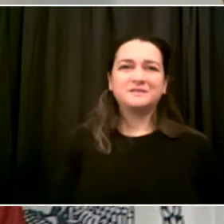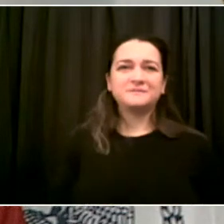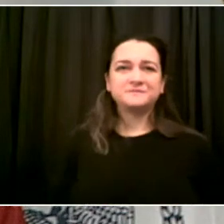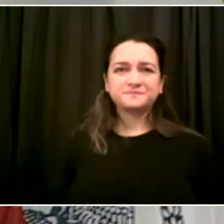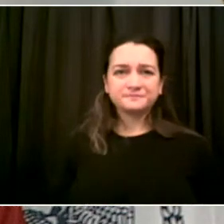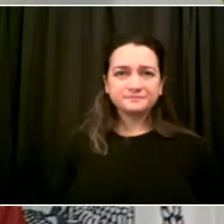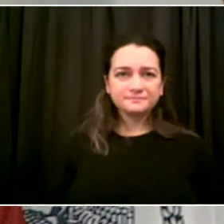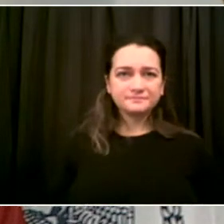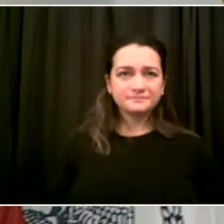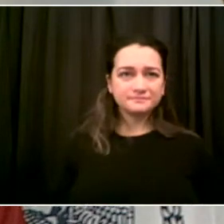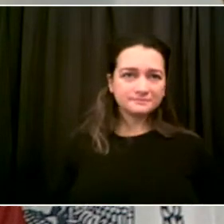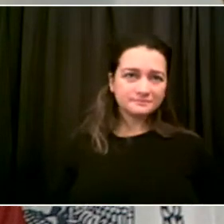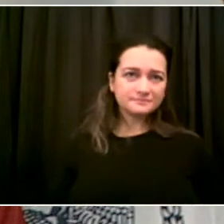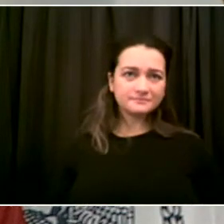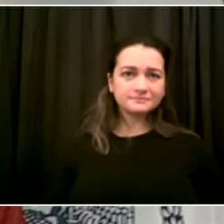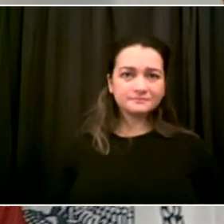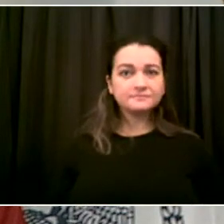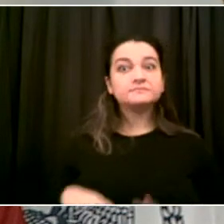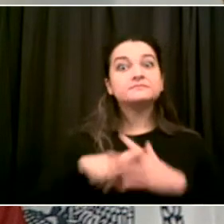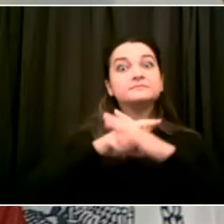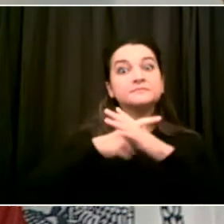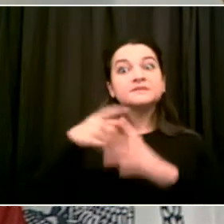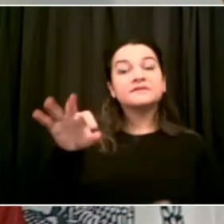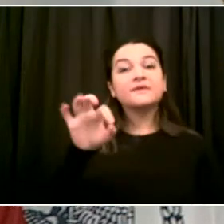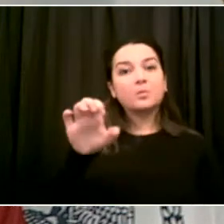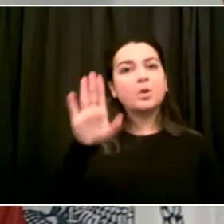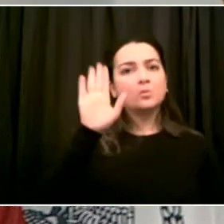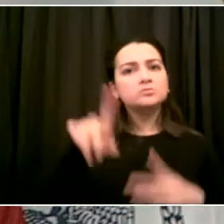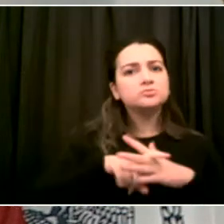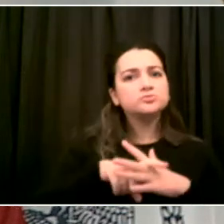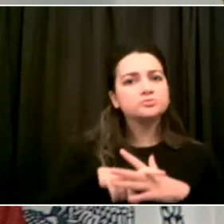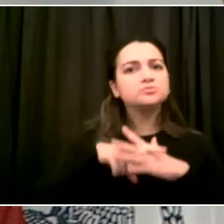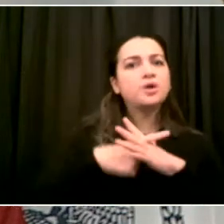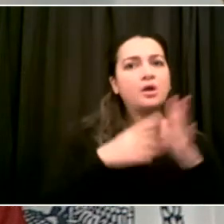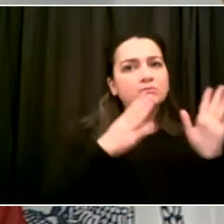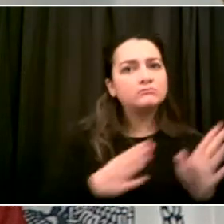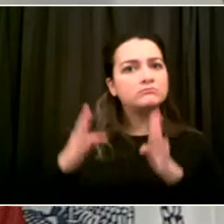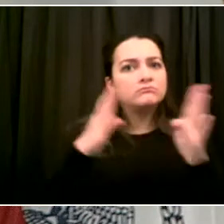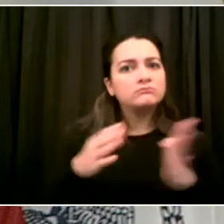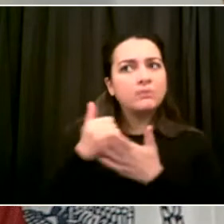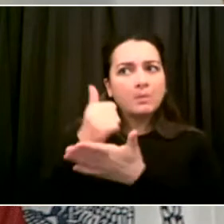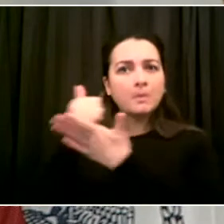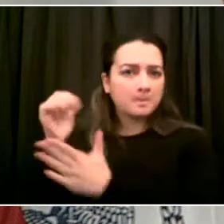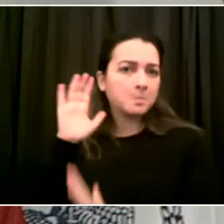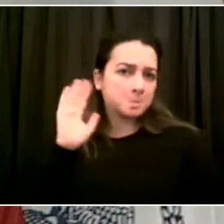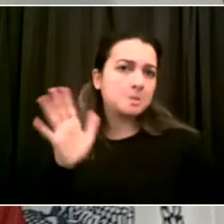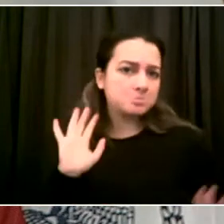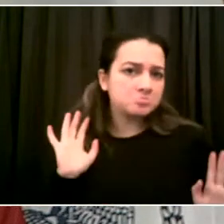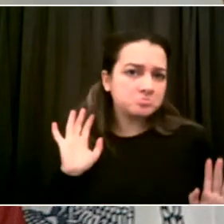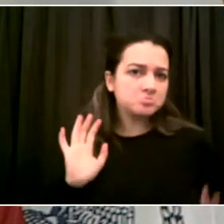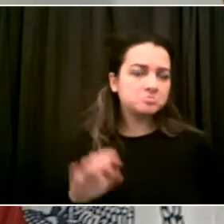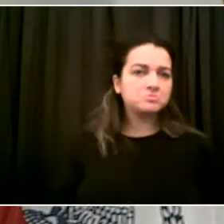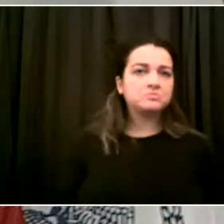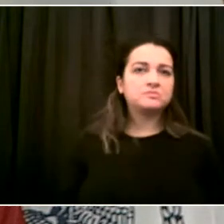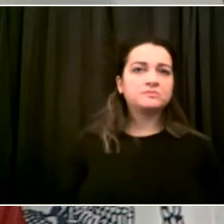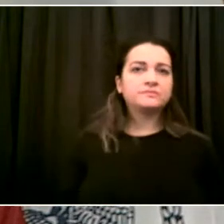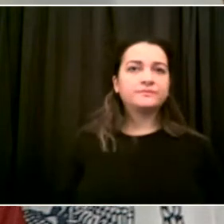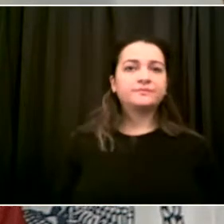THAT PROCESS. GO AHEAD. MY SECOND